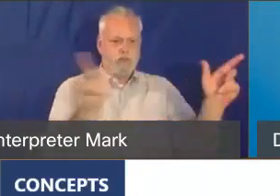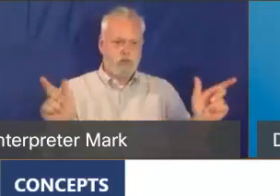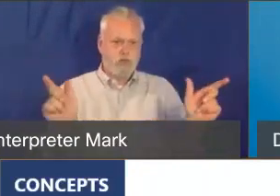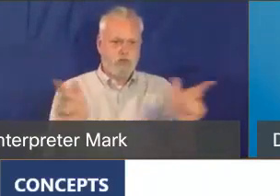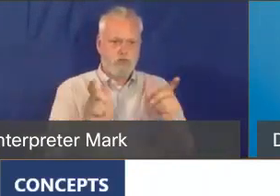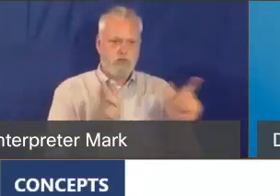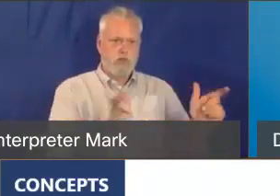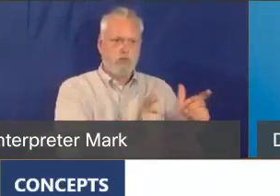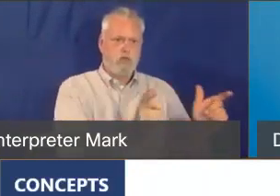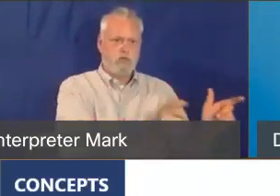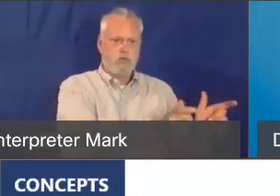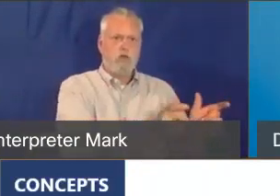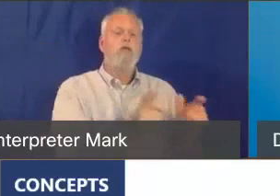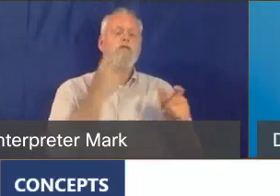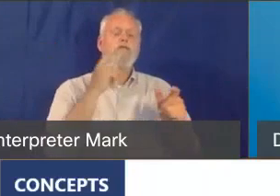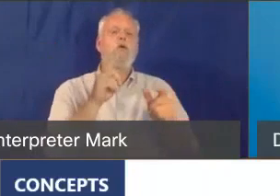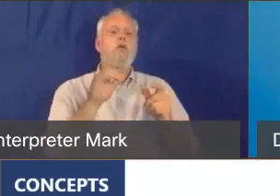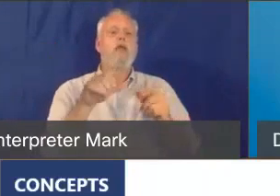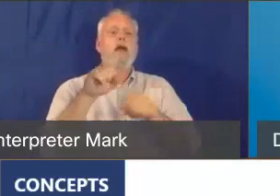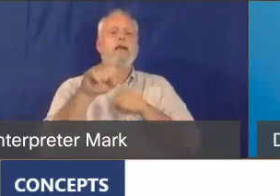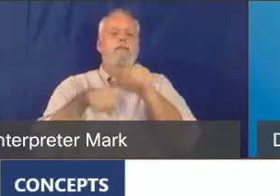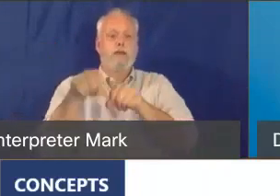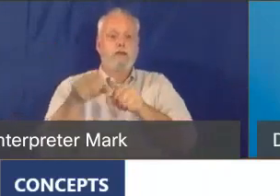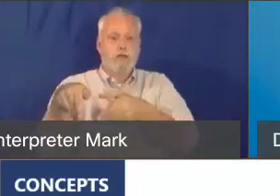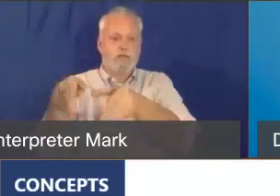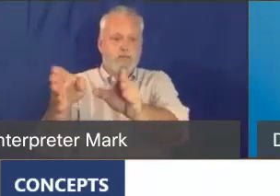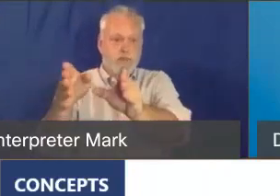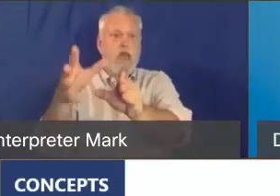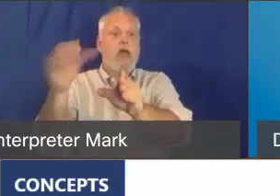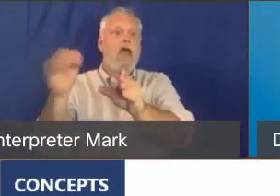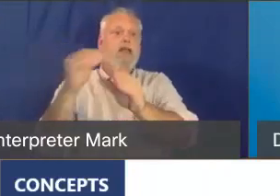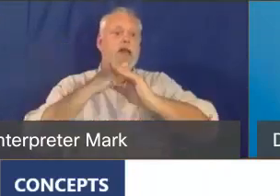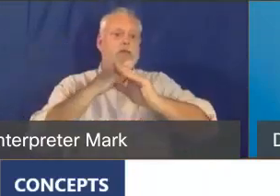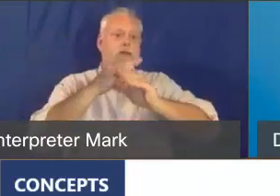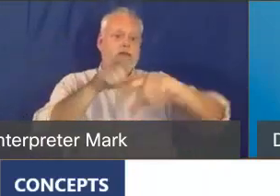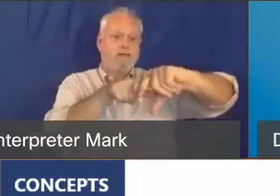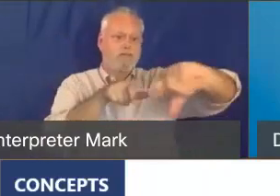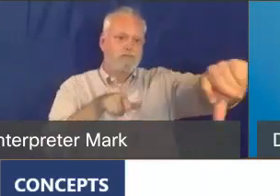And that protected buffer. So that's kind of the situation in Pennsylvania.